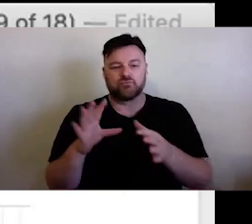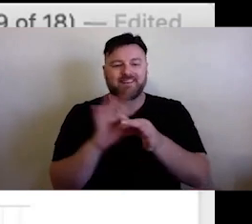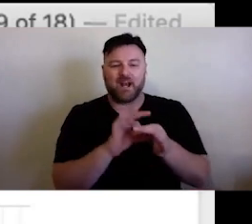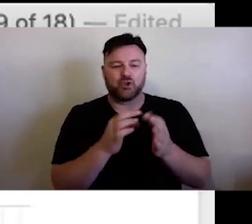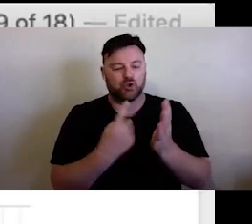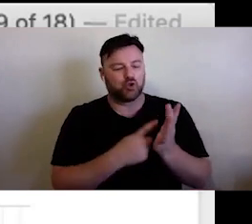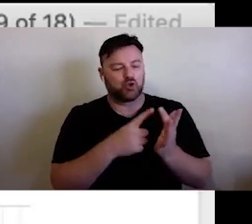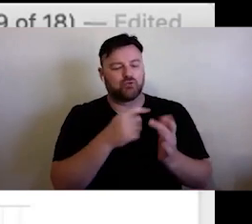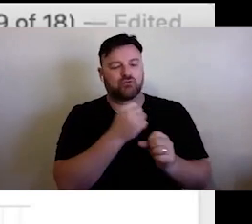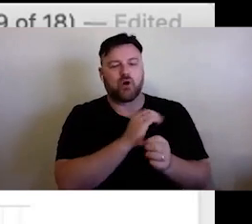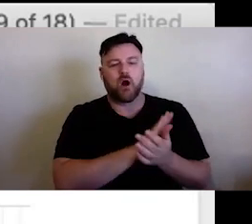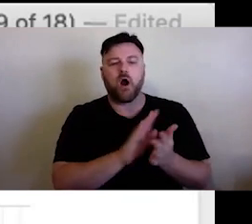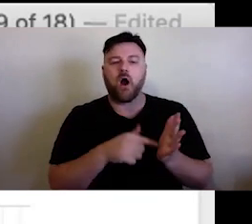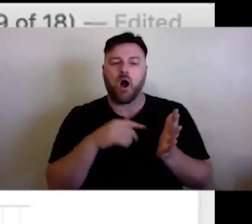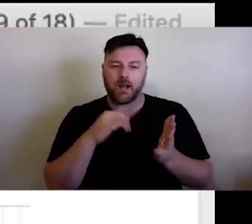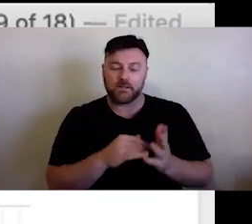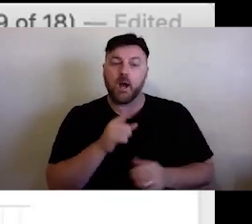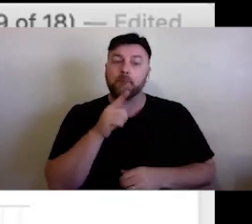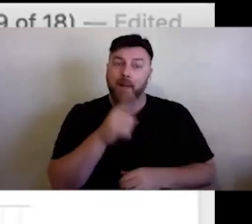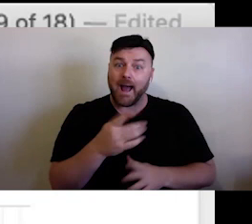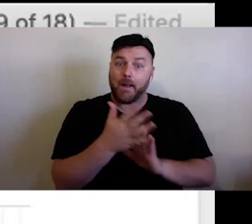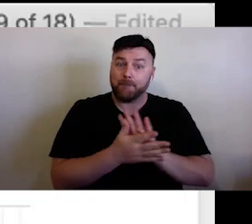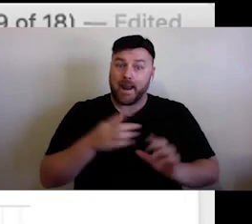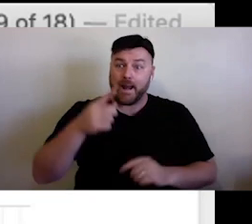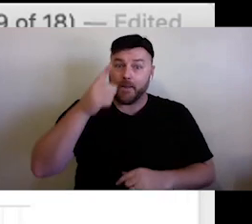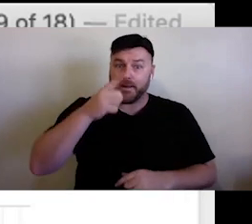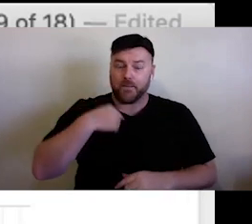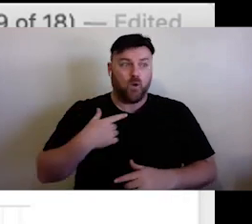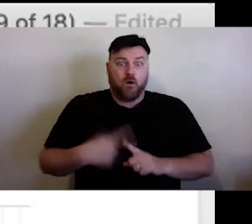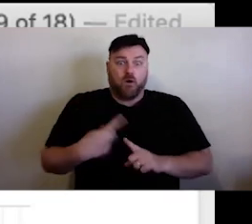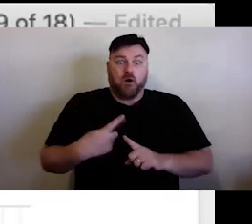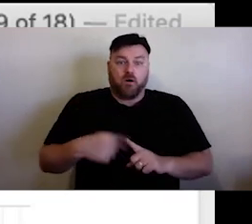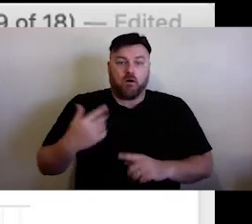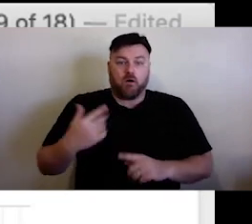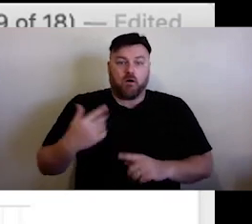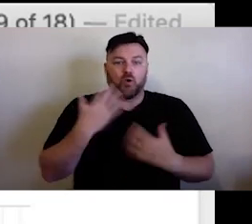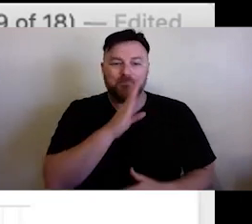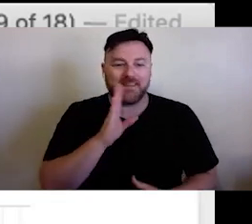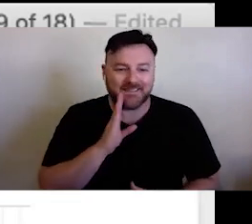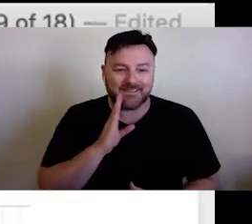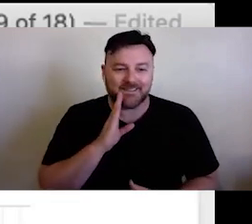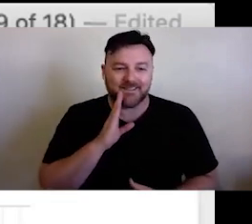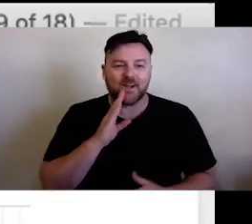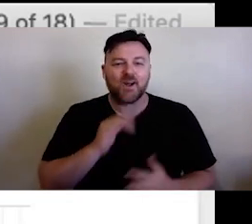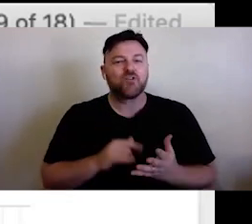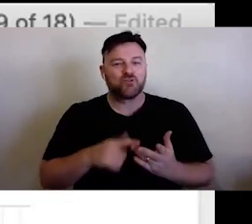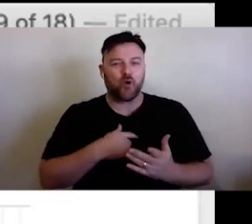that single moment means people don't want to miss it. They're there and making sure they don't want to miss out. Video which is up